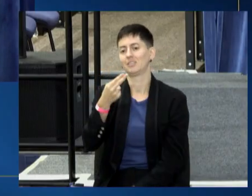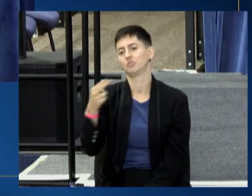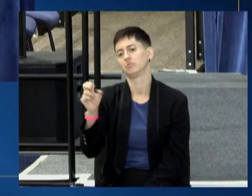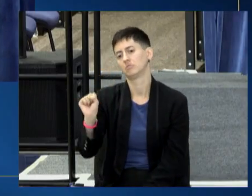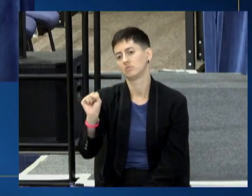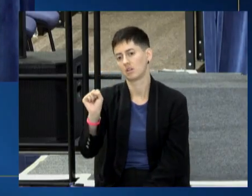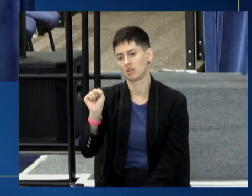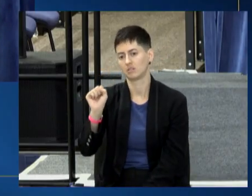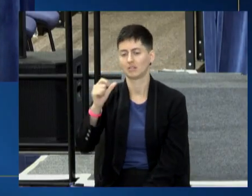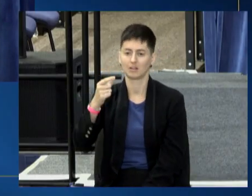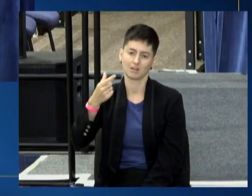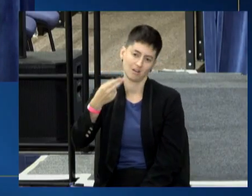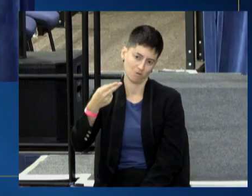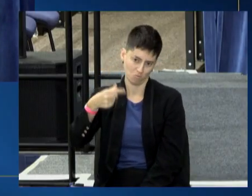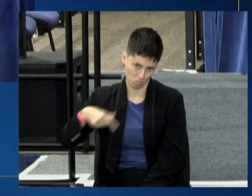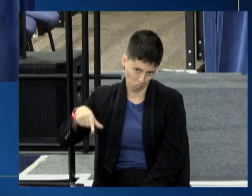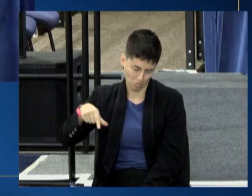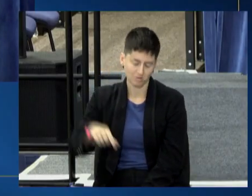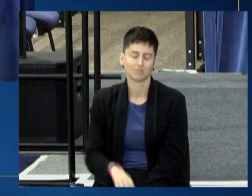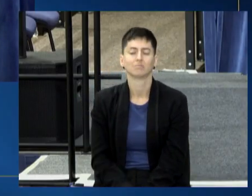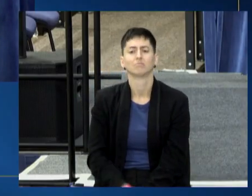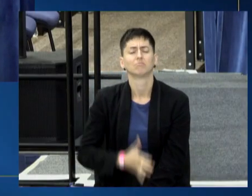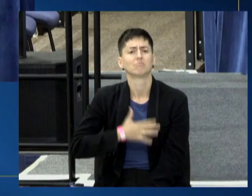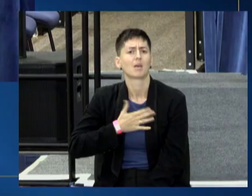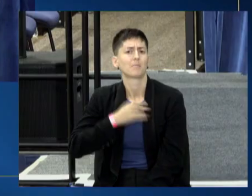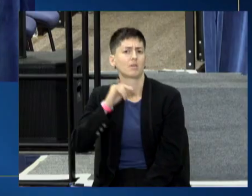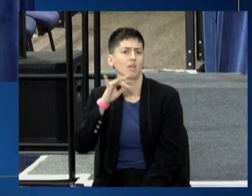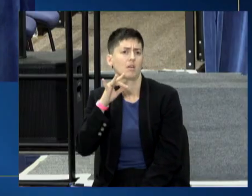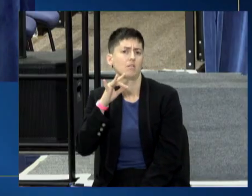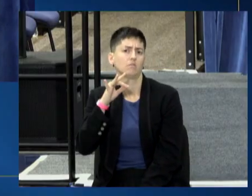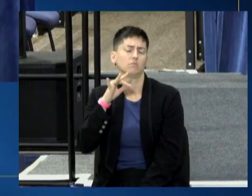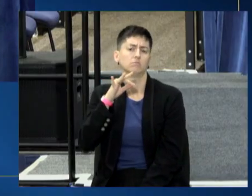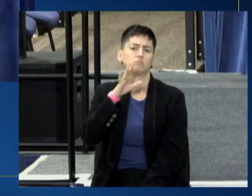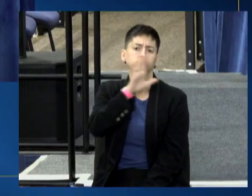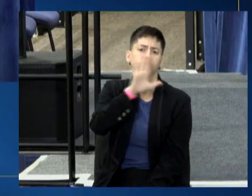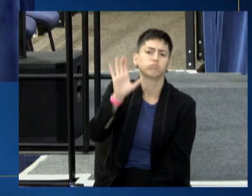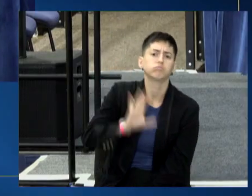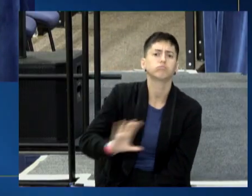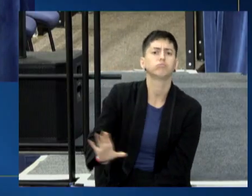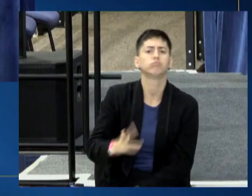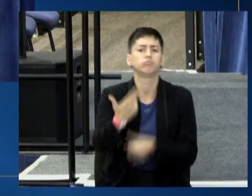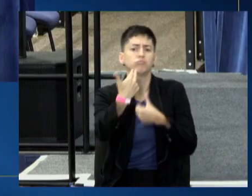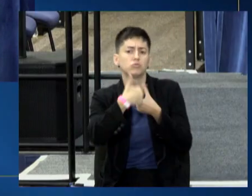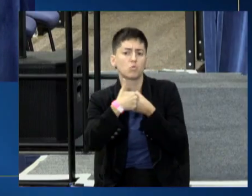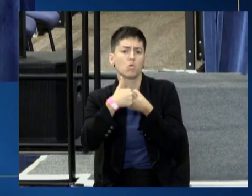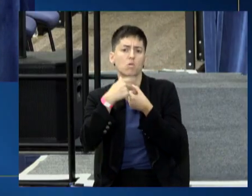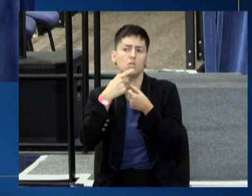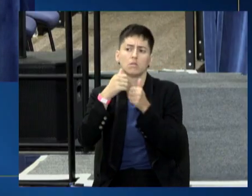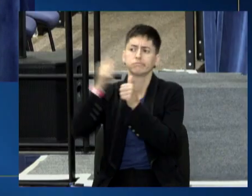afar for the opening plenary and look forward to working with you in the future. This afternoon,